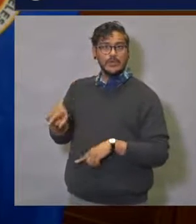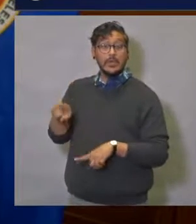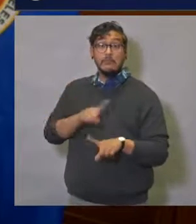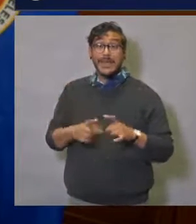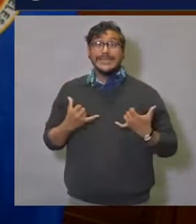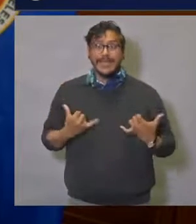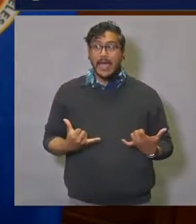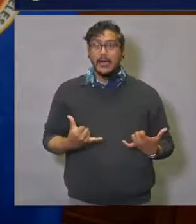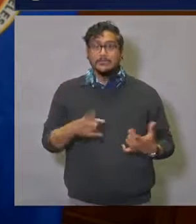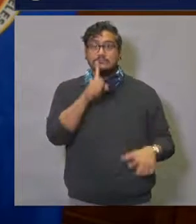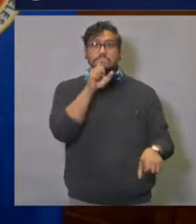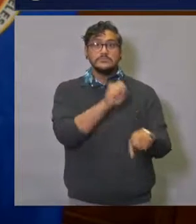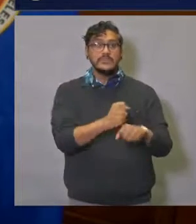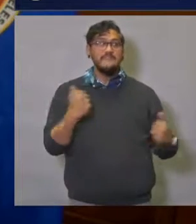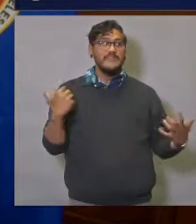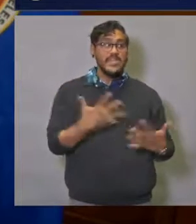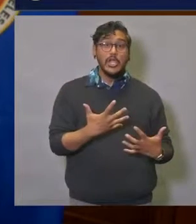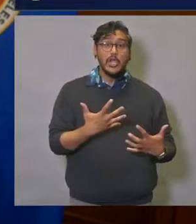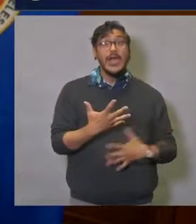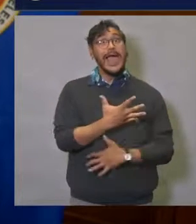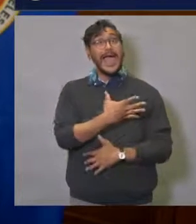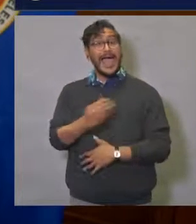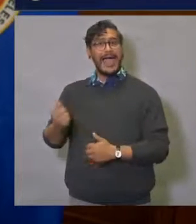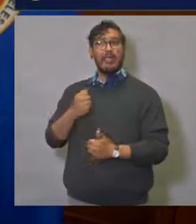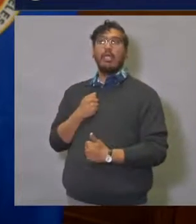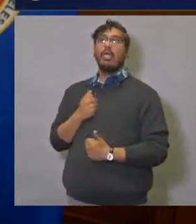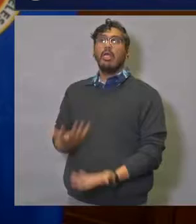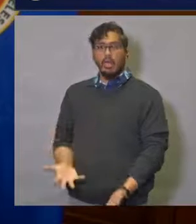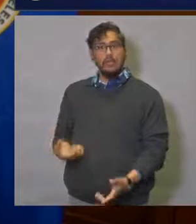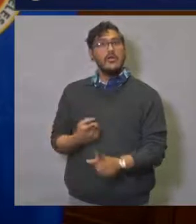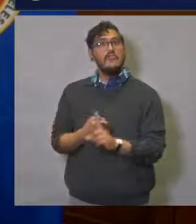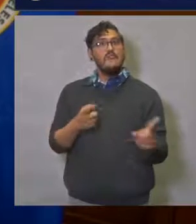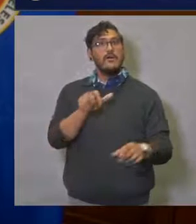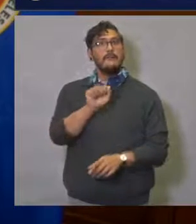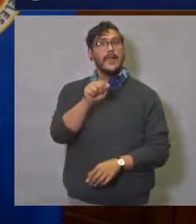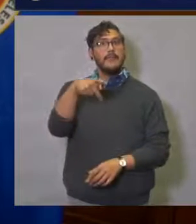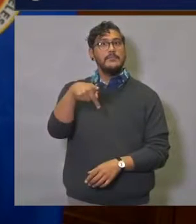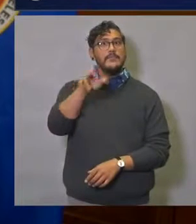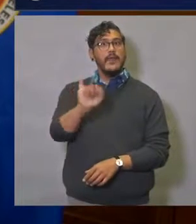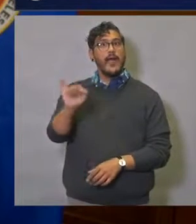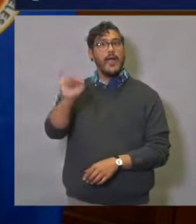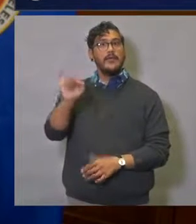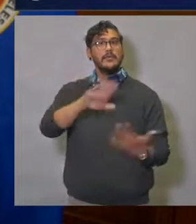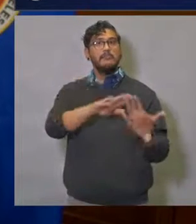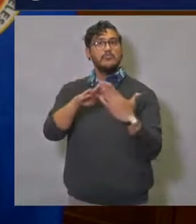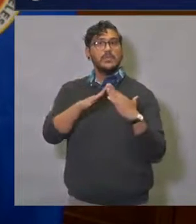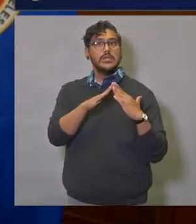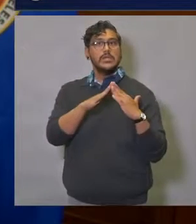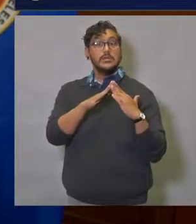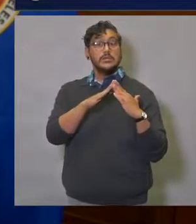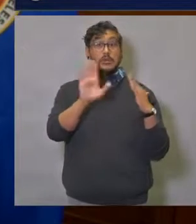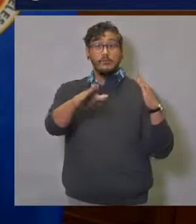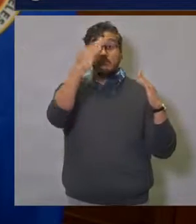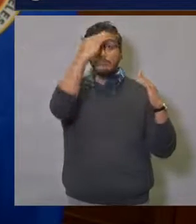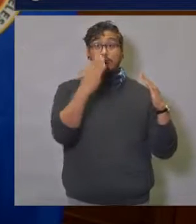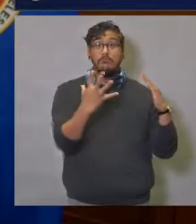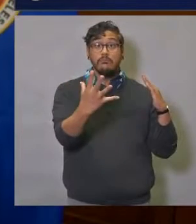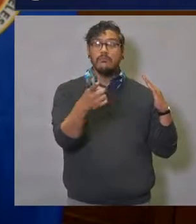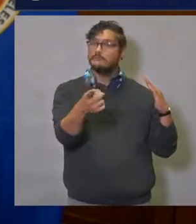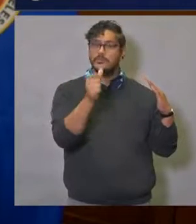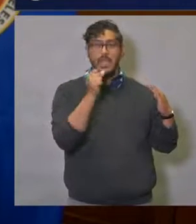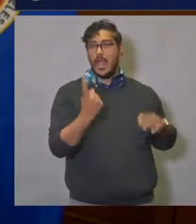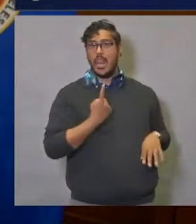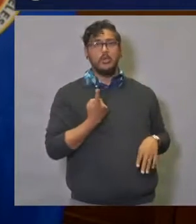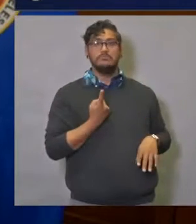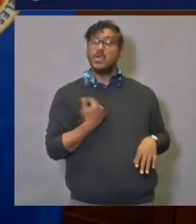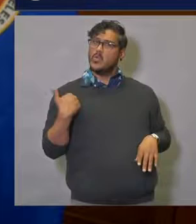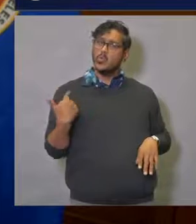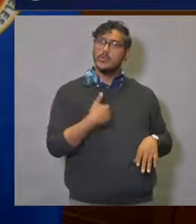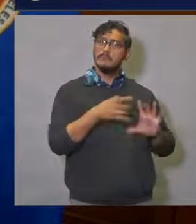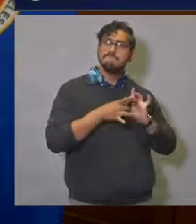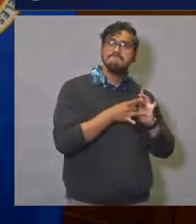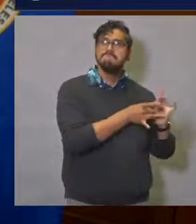BUT NOW, THERE'S EXHAUSTION